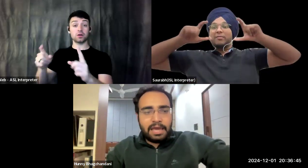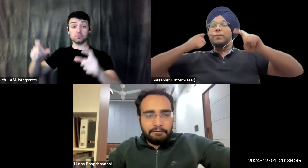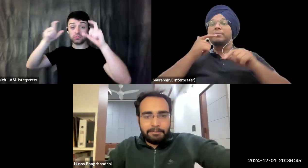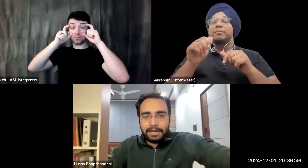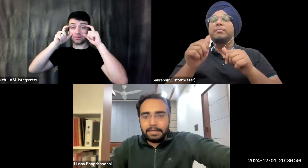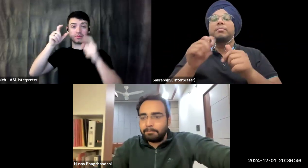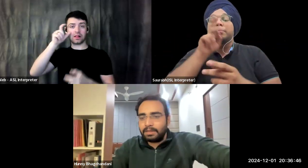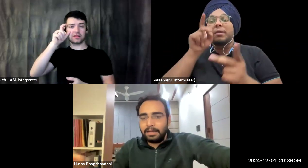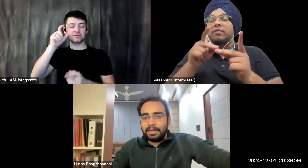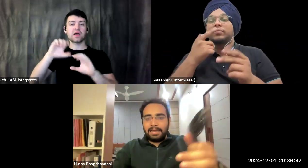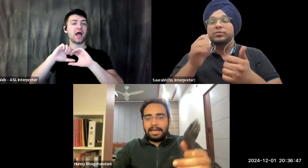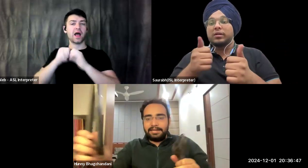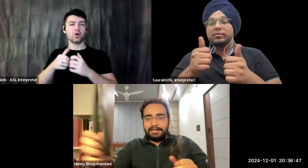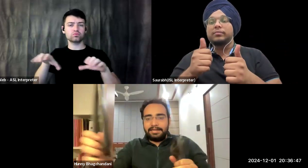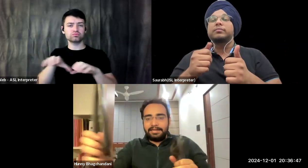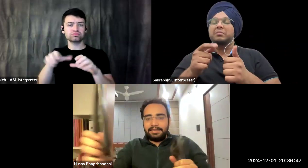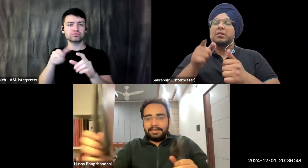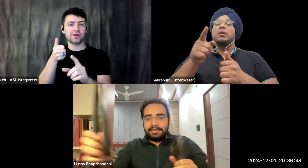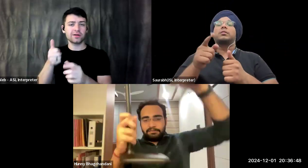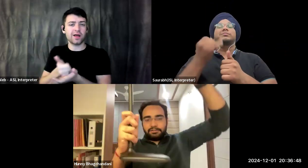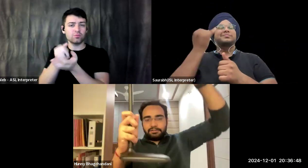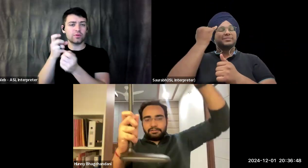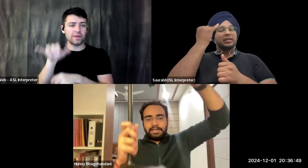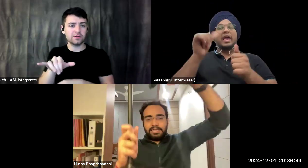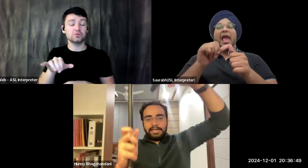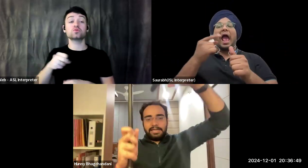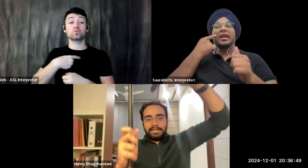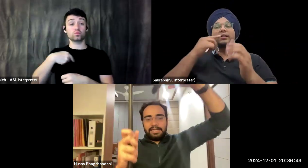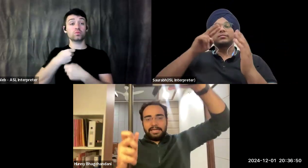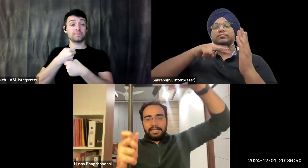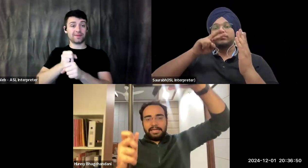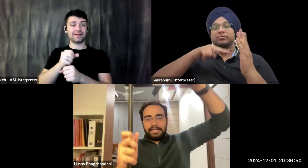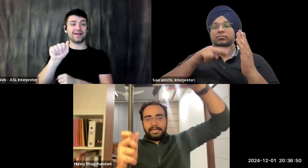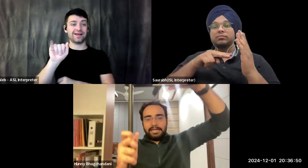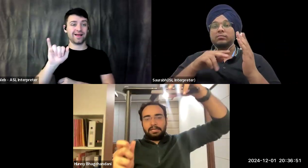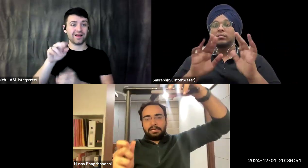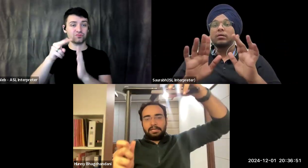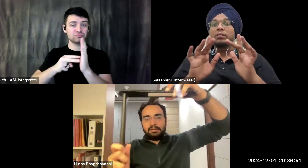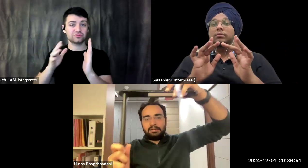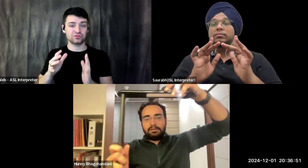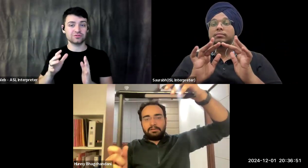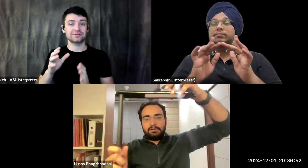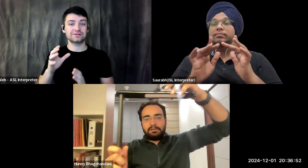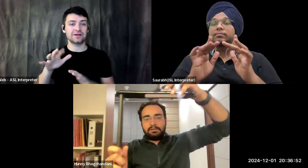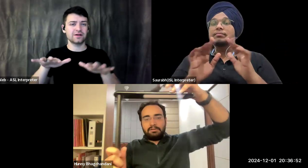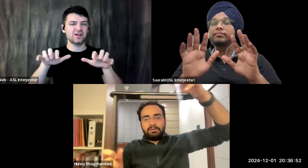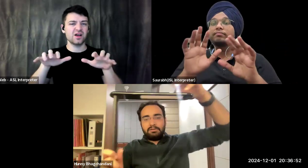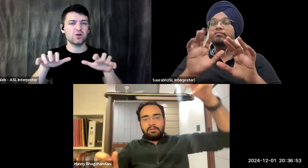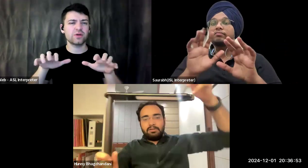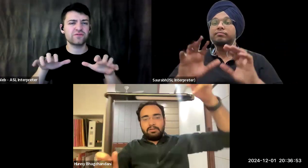we have made an AI reader. this kind of stand